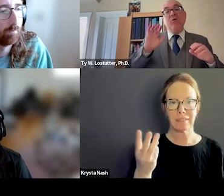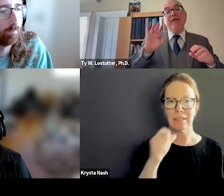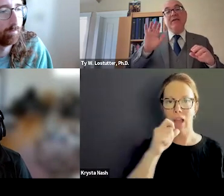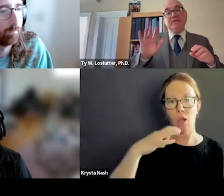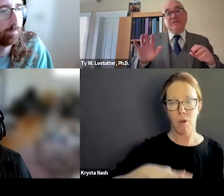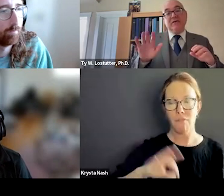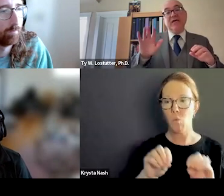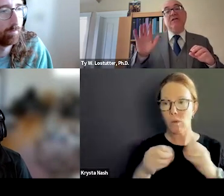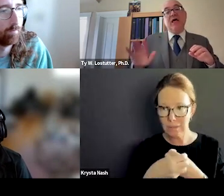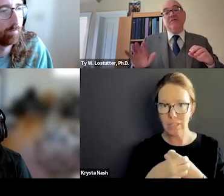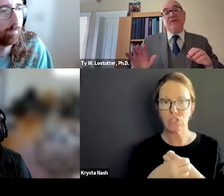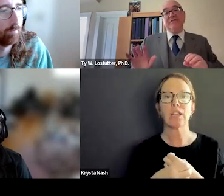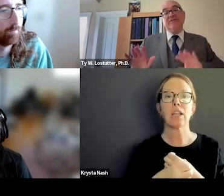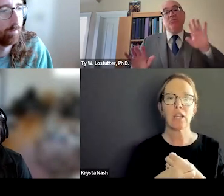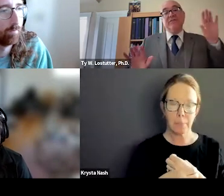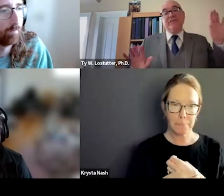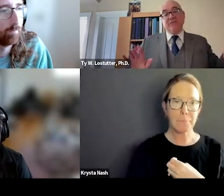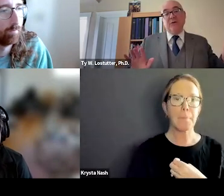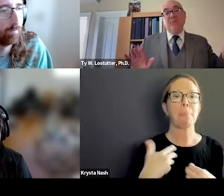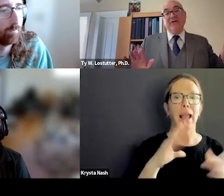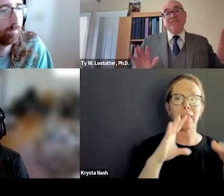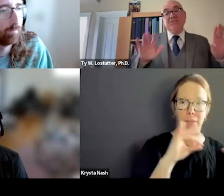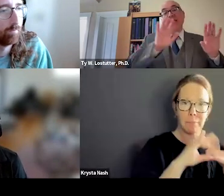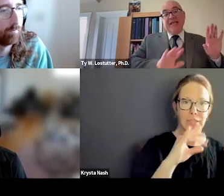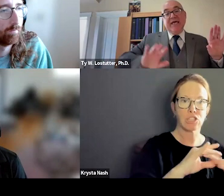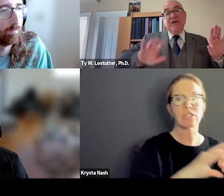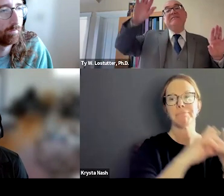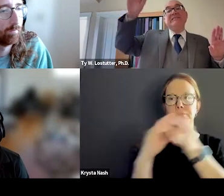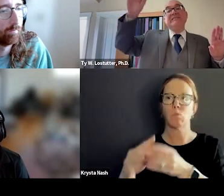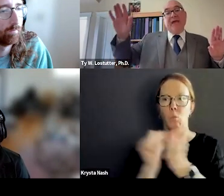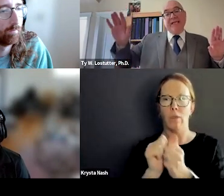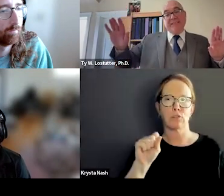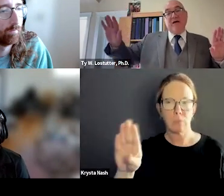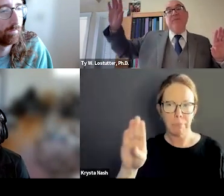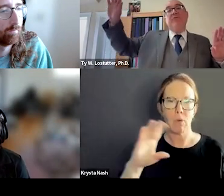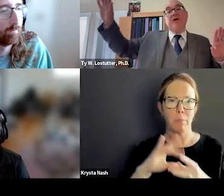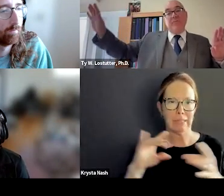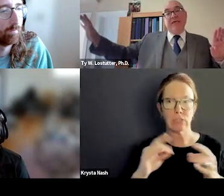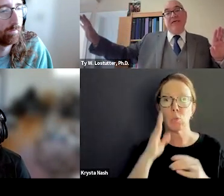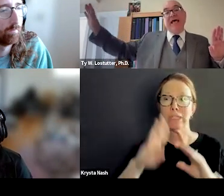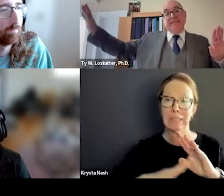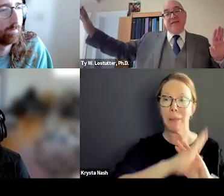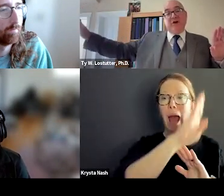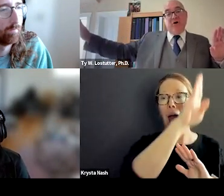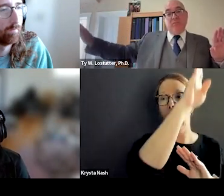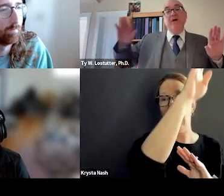we dovetail a lot of those messages with the Super Bowl message. And again, we see spikes of people coming in and asking for help